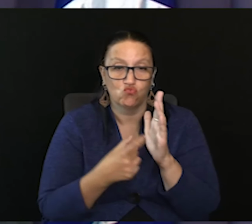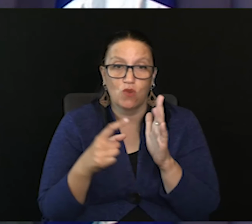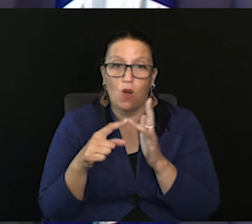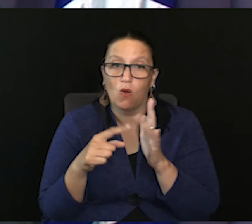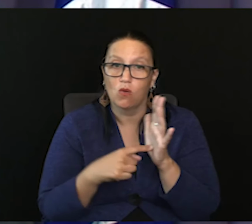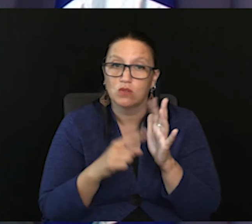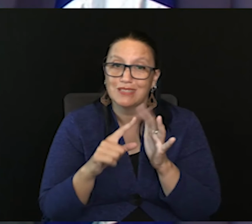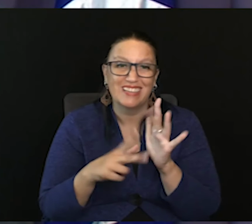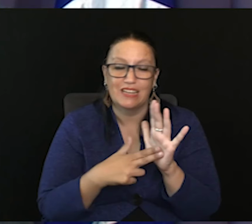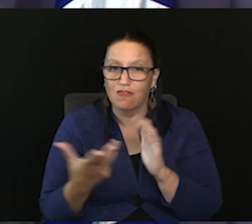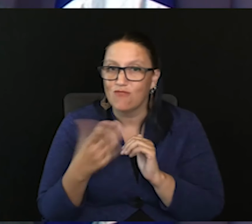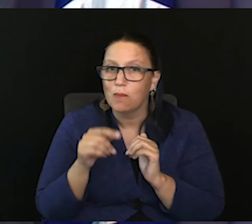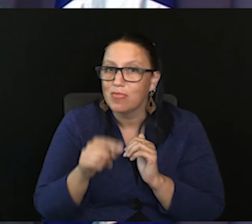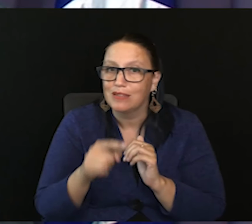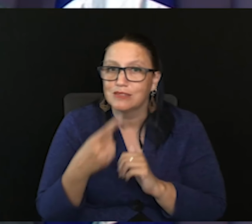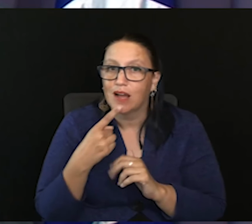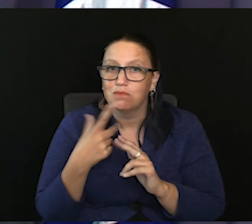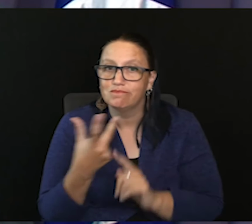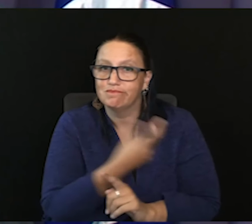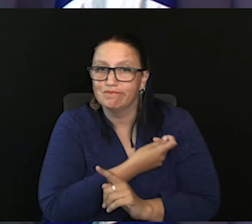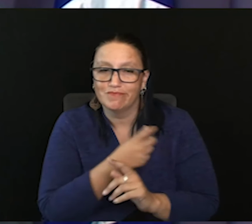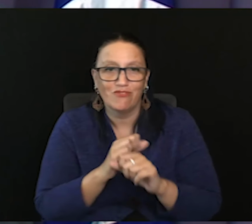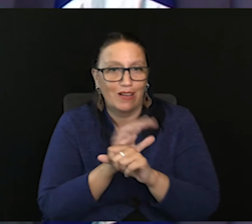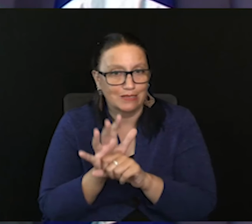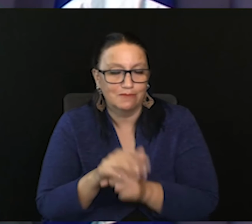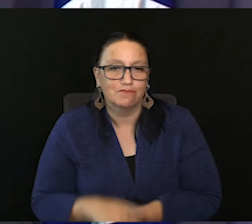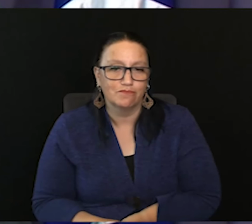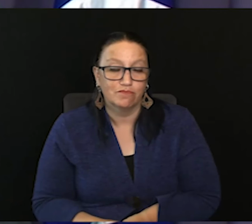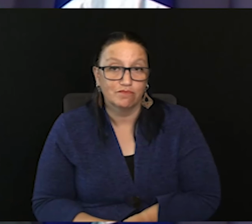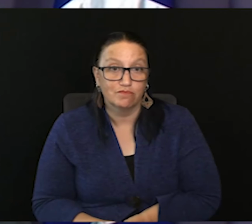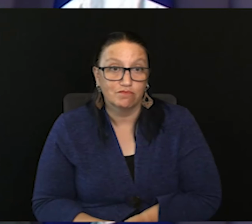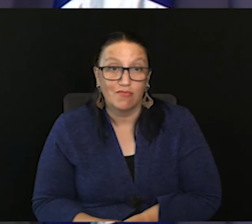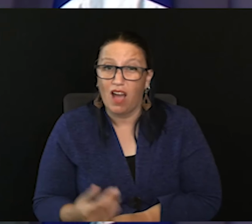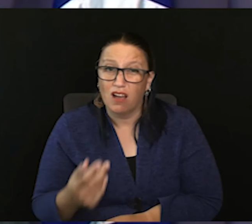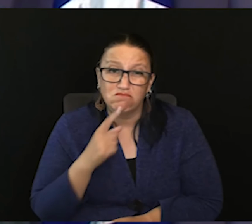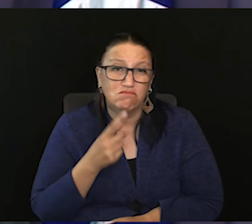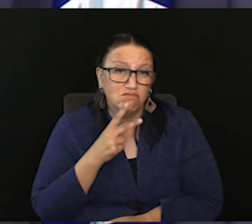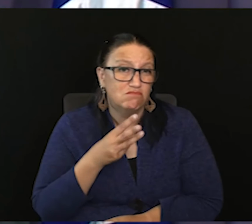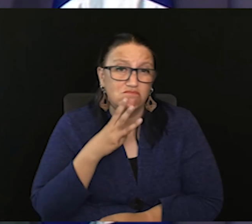And so I would have had literally several hundred emails from individuals and groups who have said,